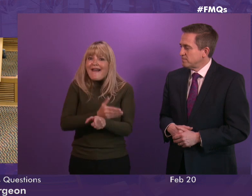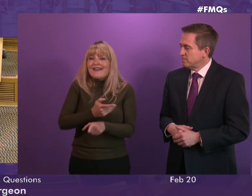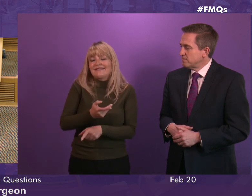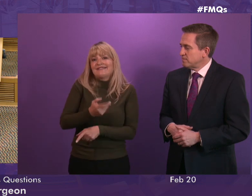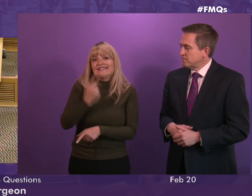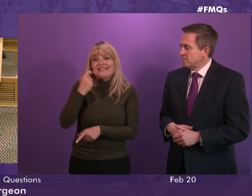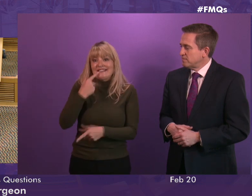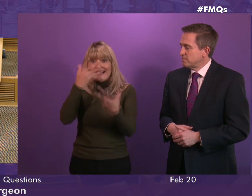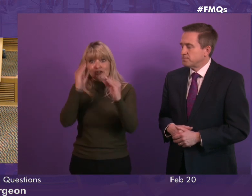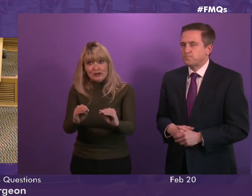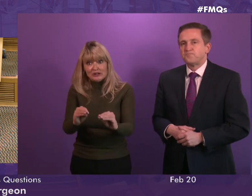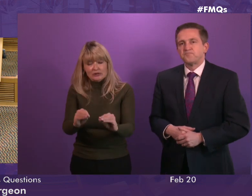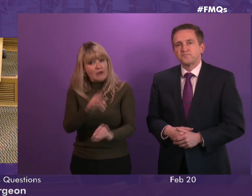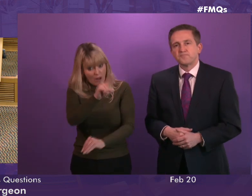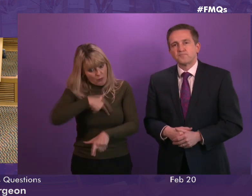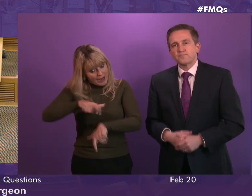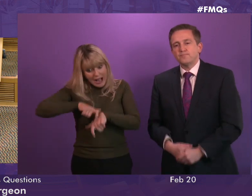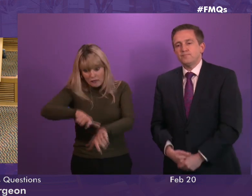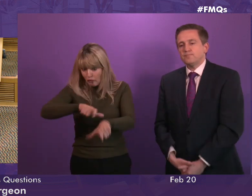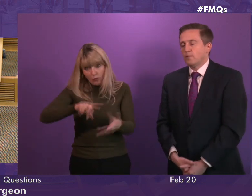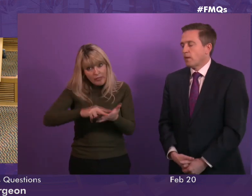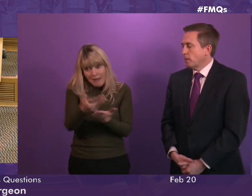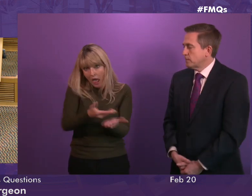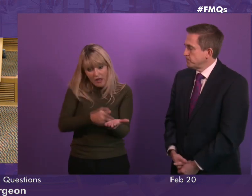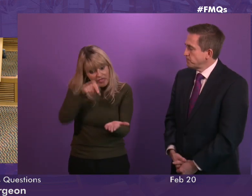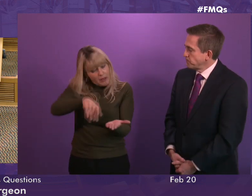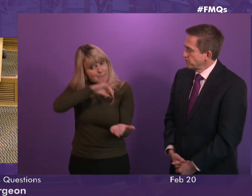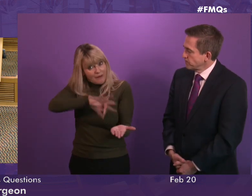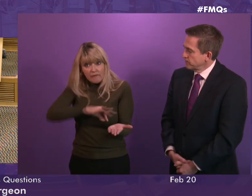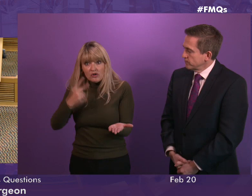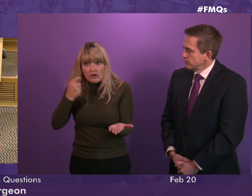those plans, because not only are they for the benefit of young people across our country